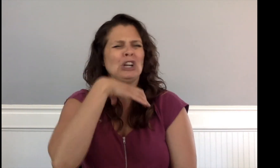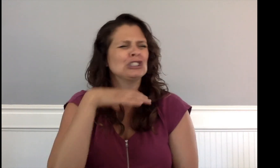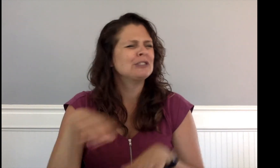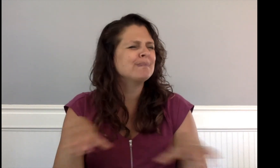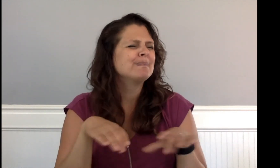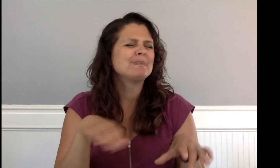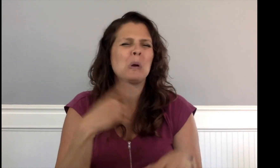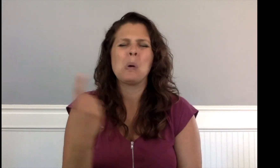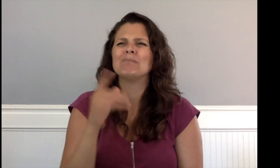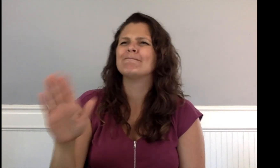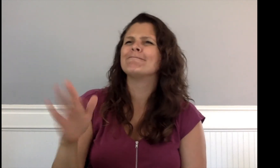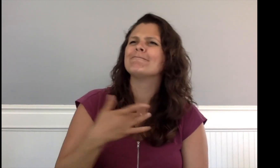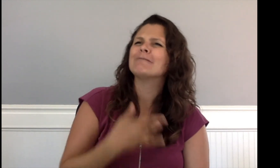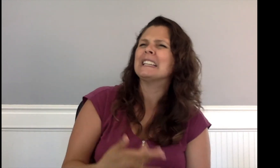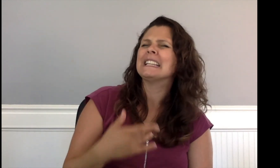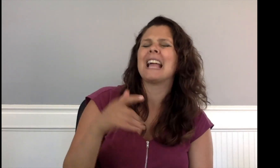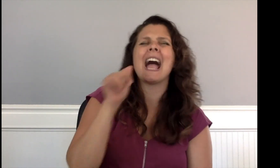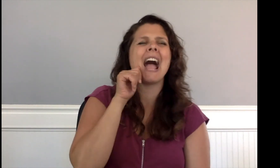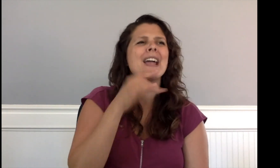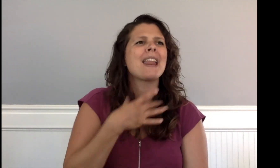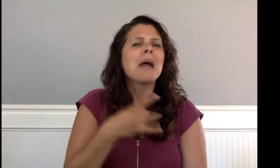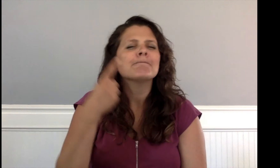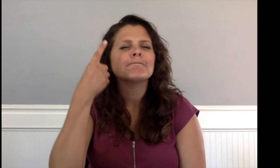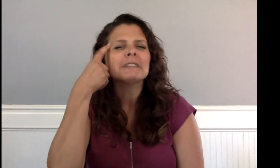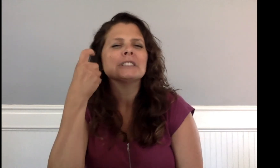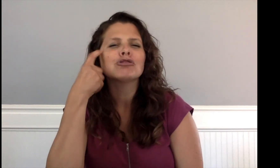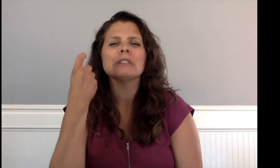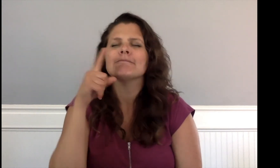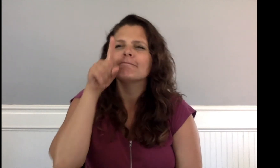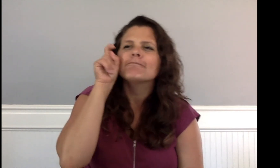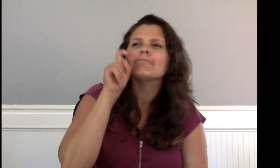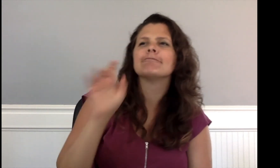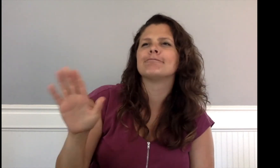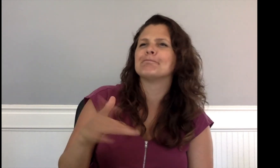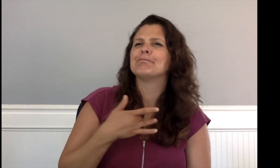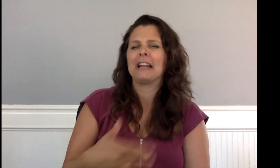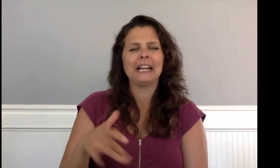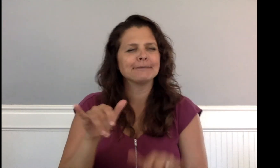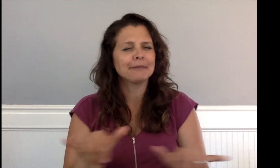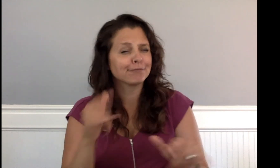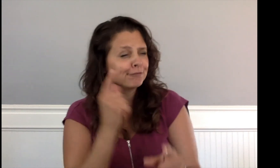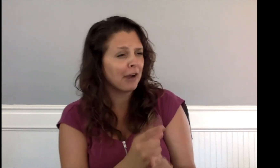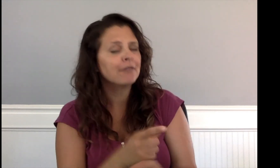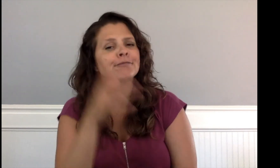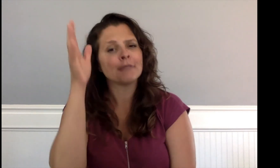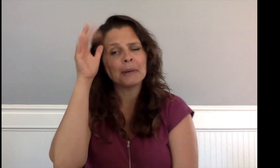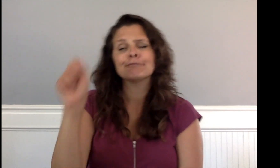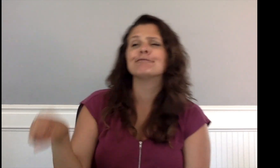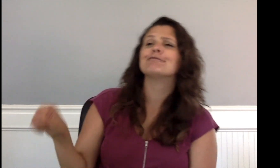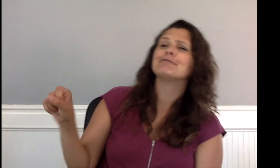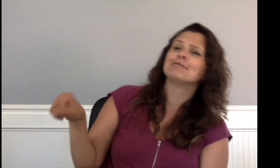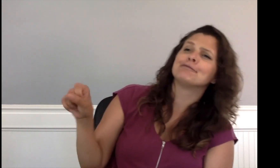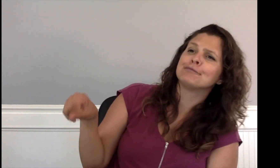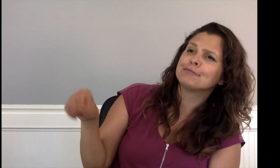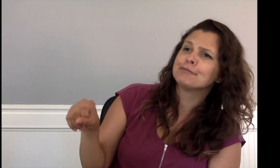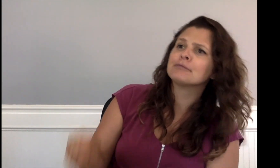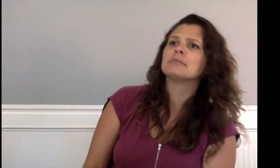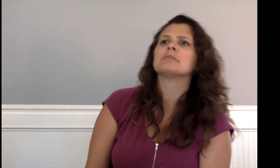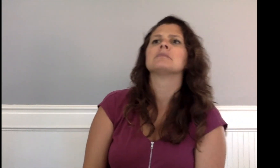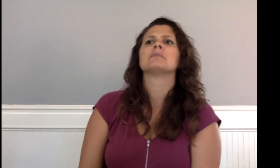mysterious. Aggie always did love mysteries, didn't she, Irving?" "Ayuh," Grandpa Tickler said.